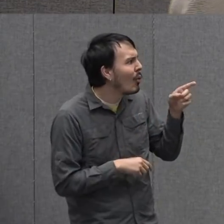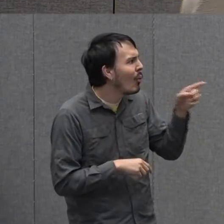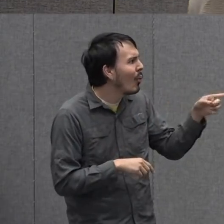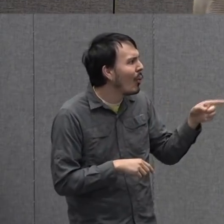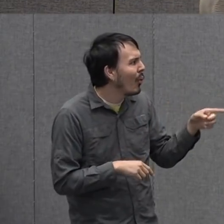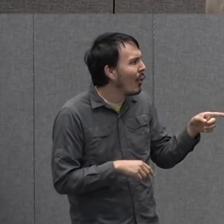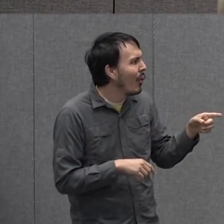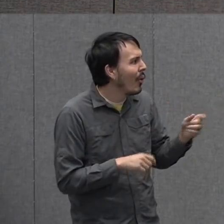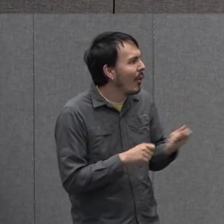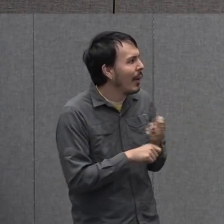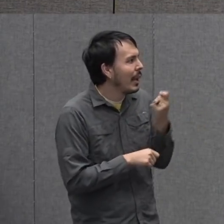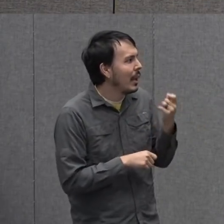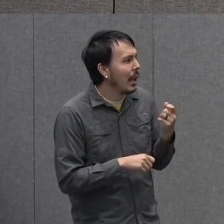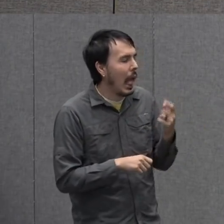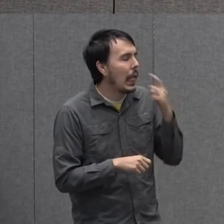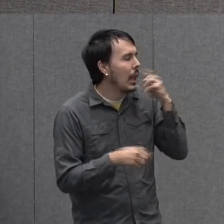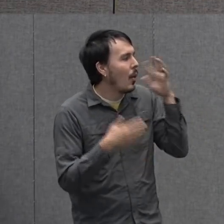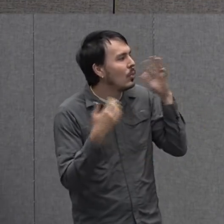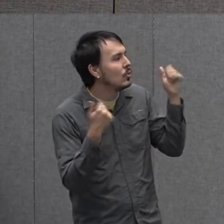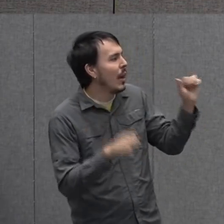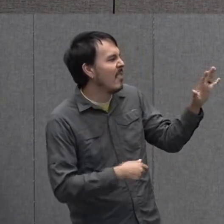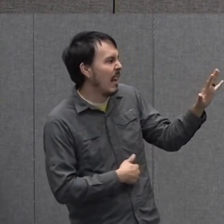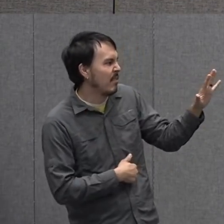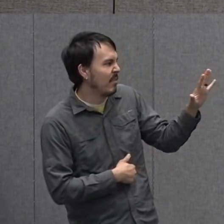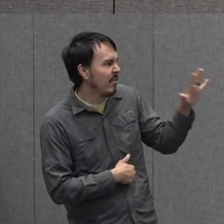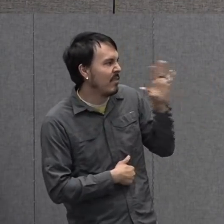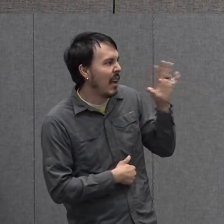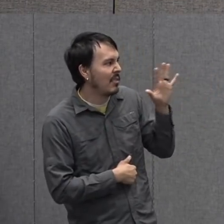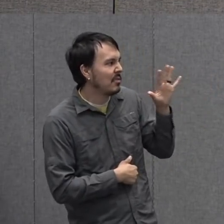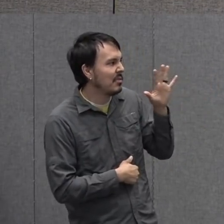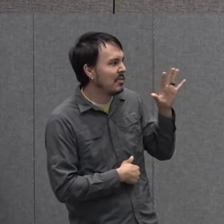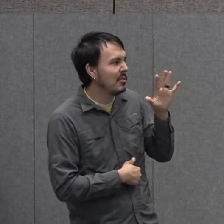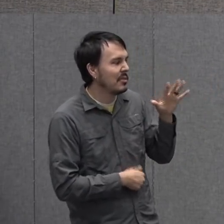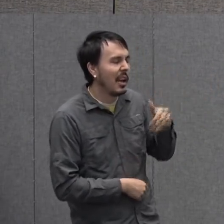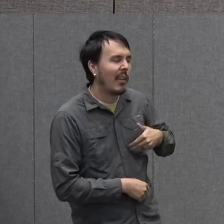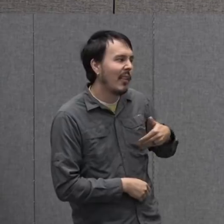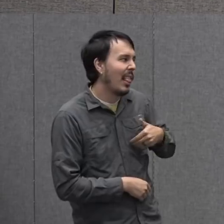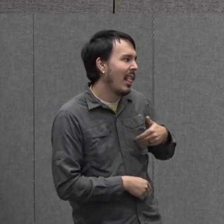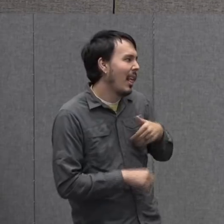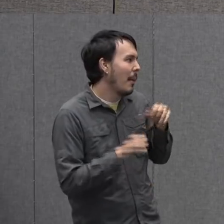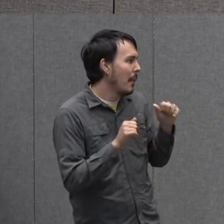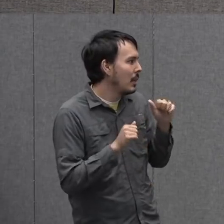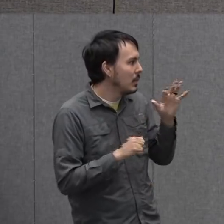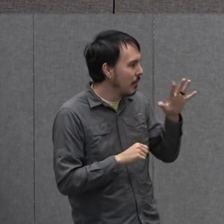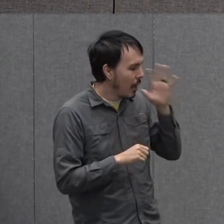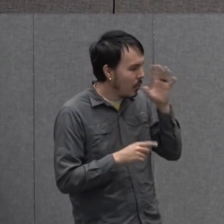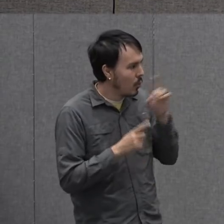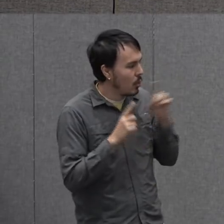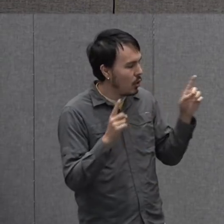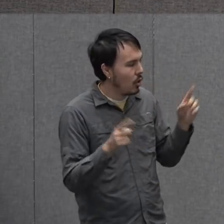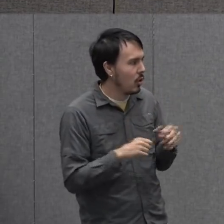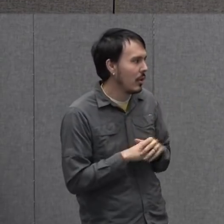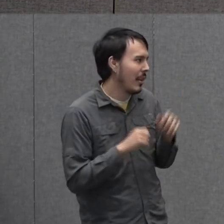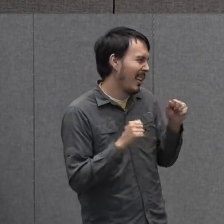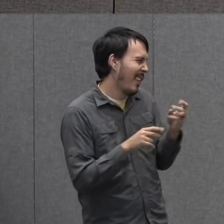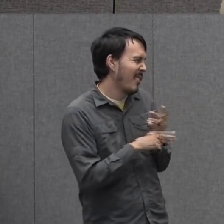I don't know, I think I'm gonna try a five. I just feel like maybe a five could go there and I could maybe figure something out.